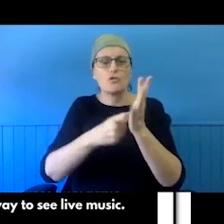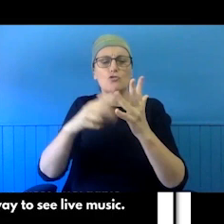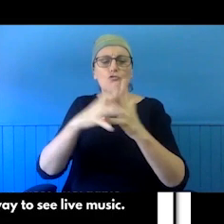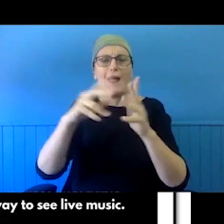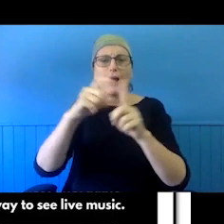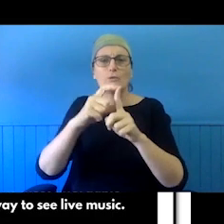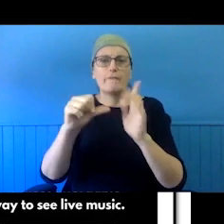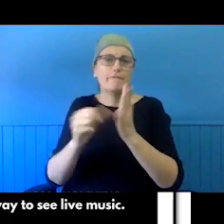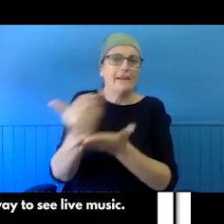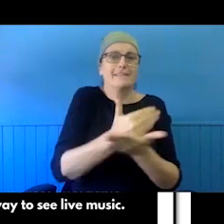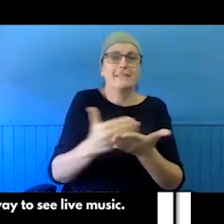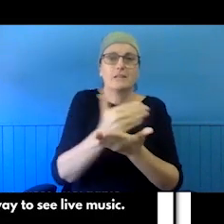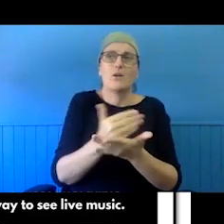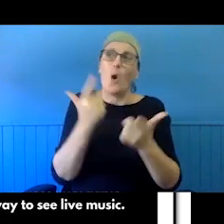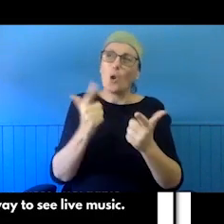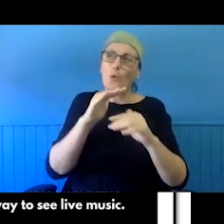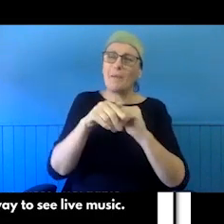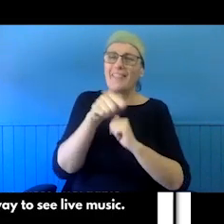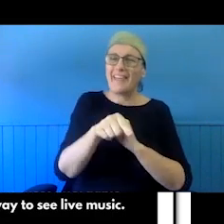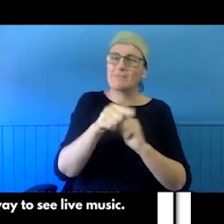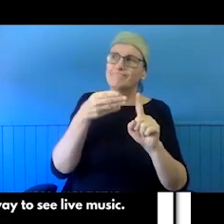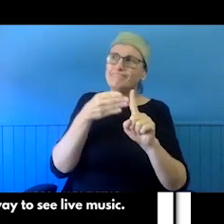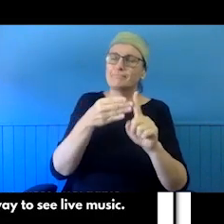realise that, actually, people might want to get more involved than just